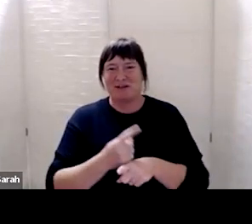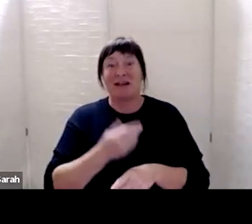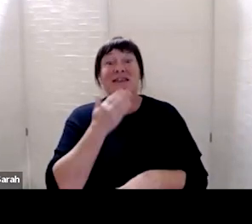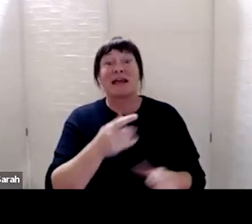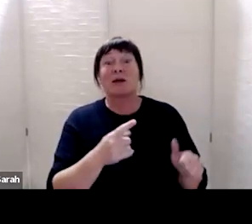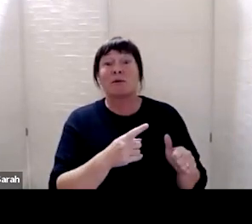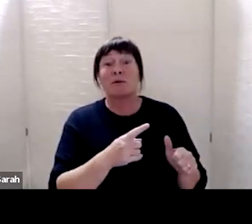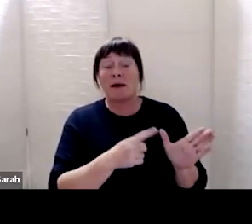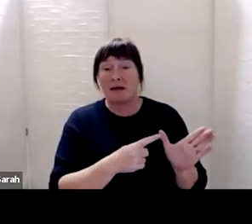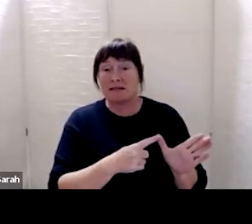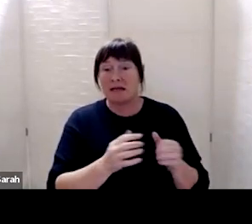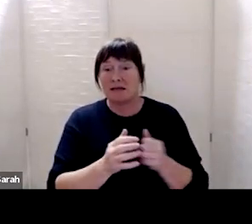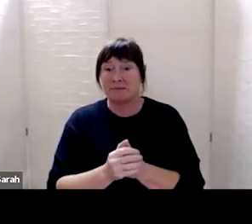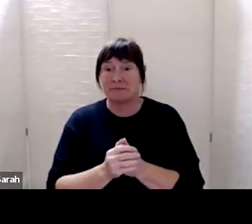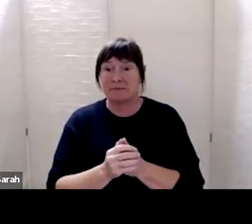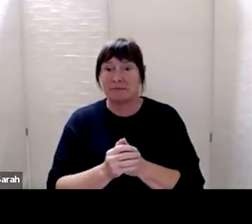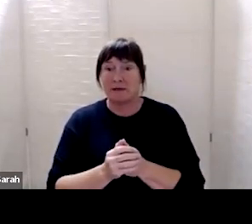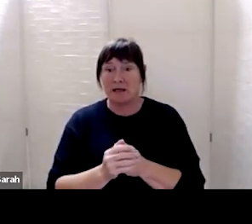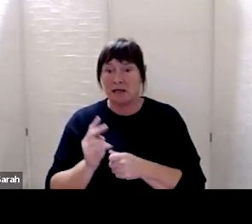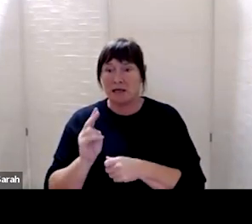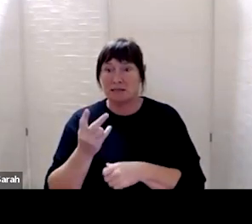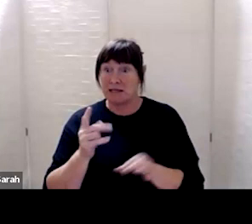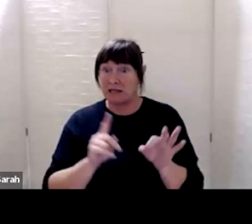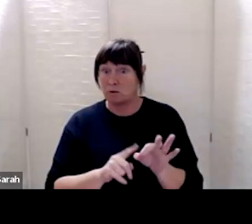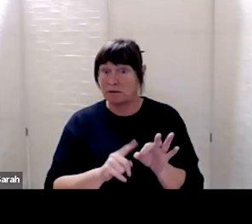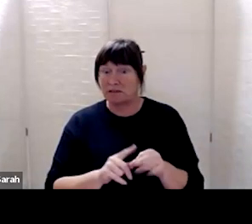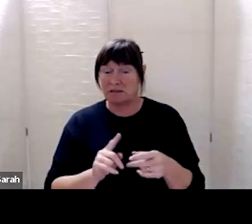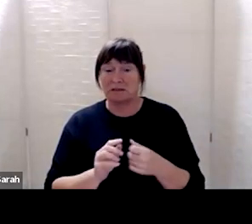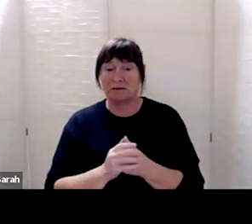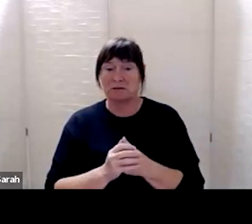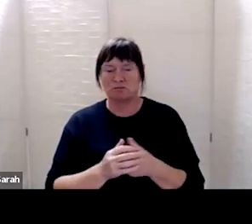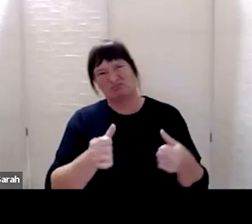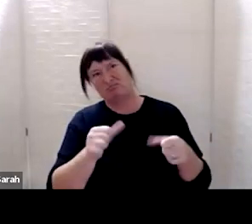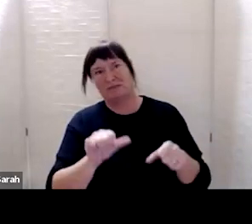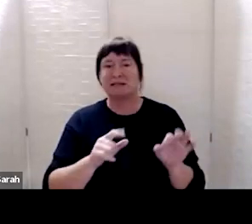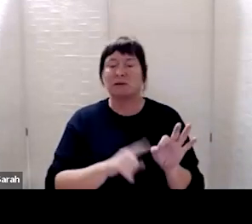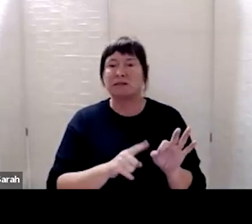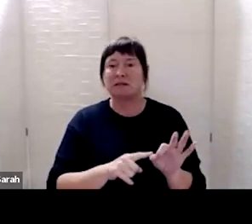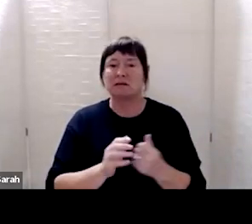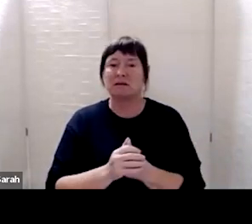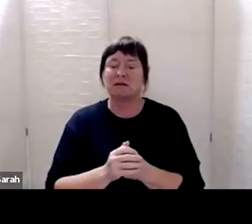Now the second question is, sorry, the next question is similar.